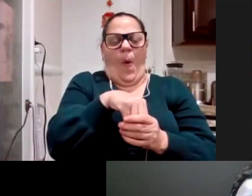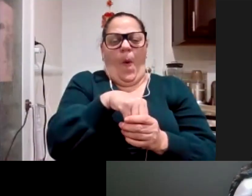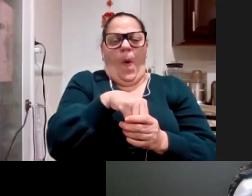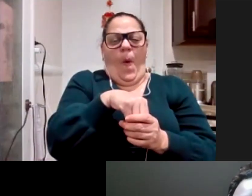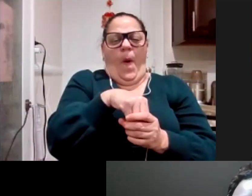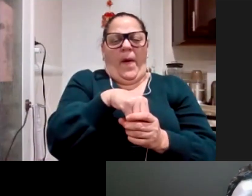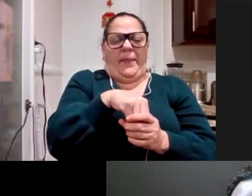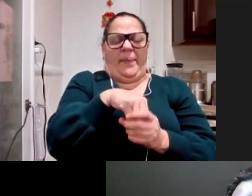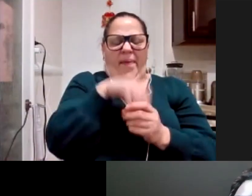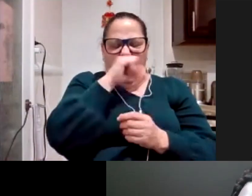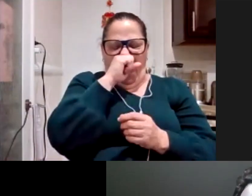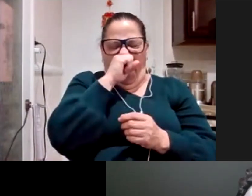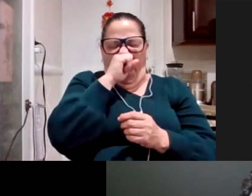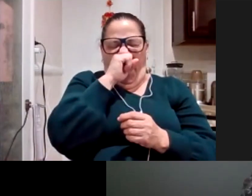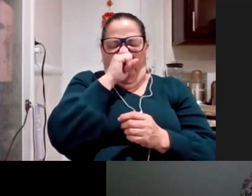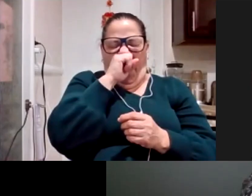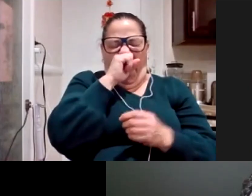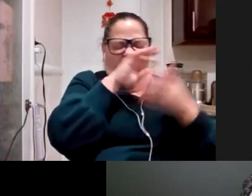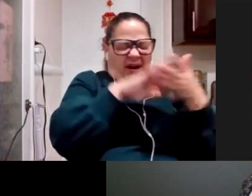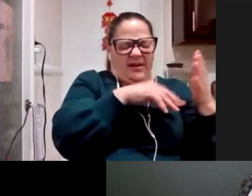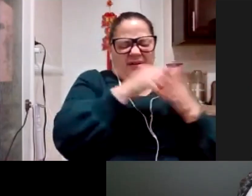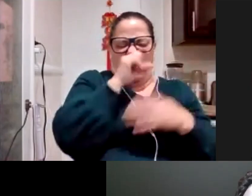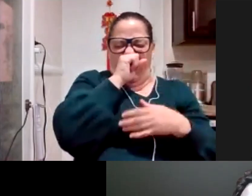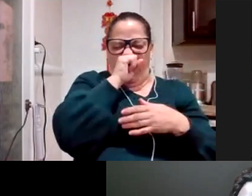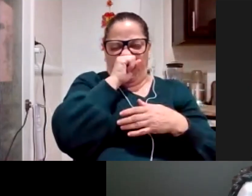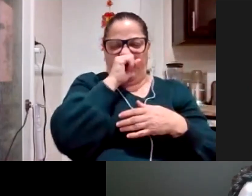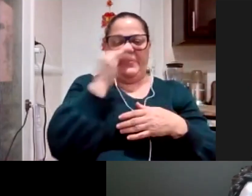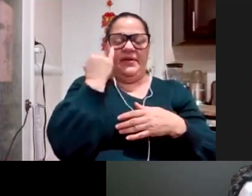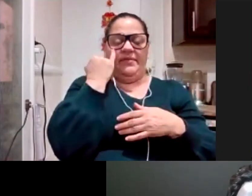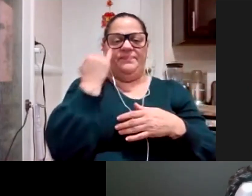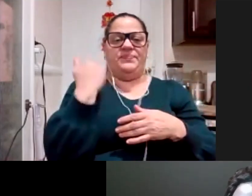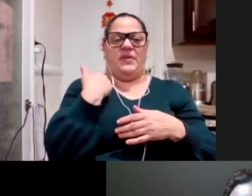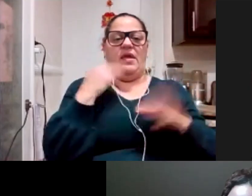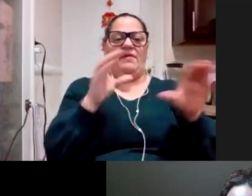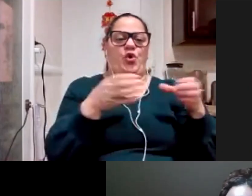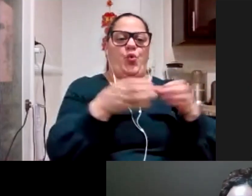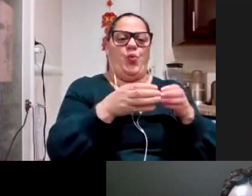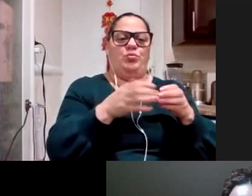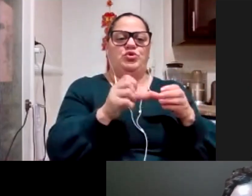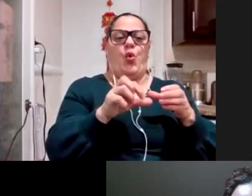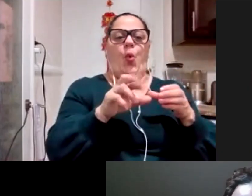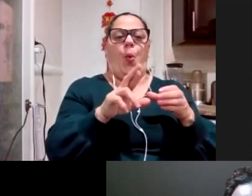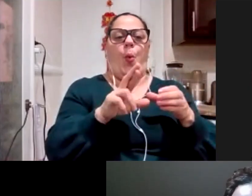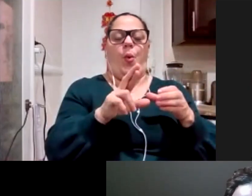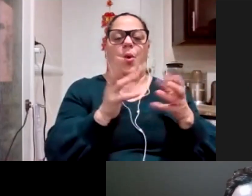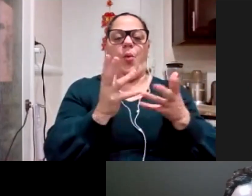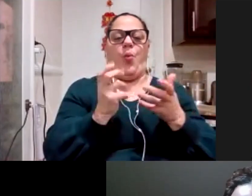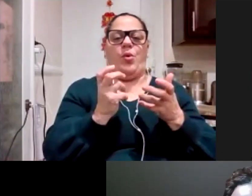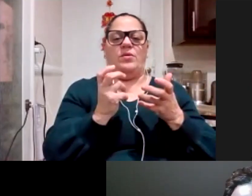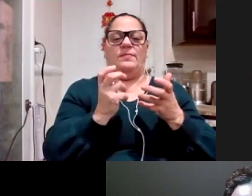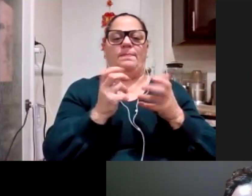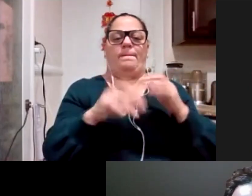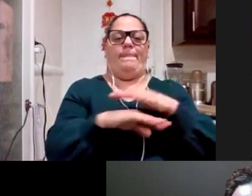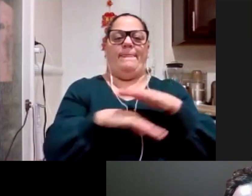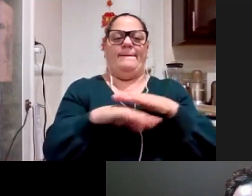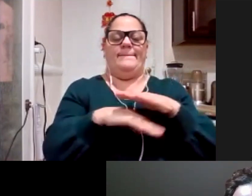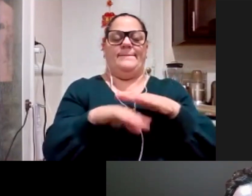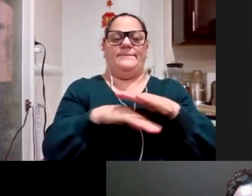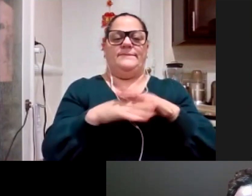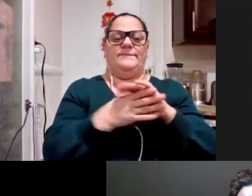either it's by schedule. So if anyone schedules any groups or wants to um basically even work